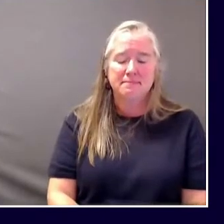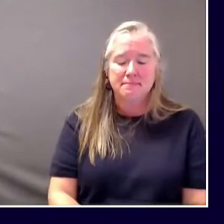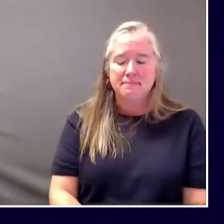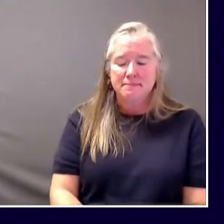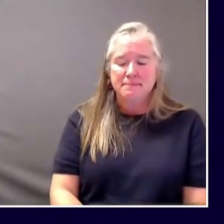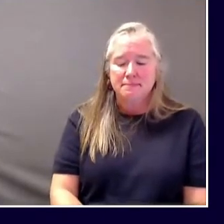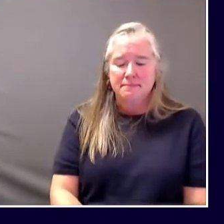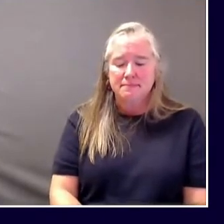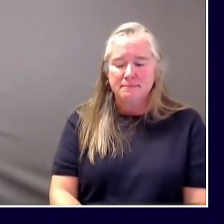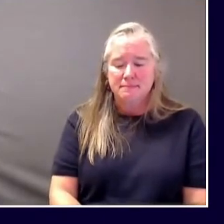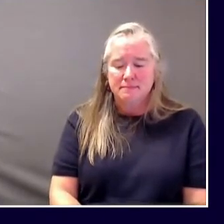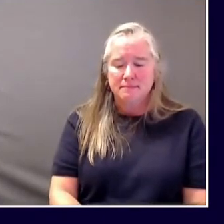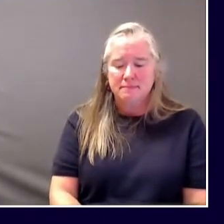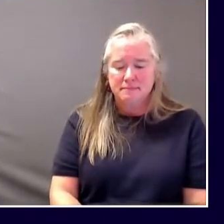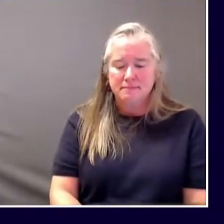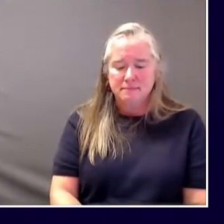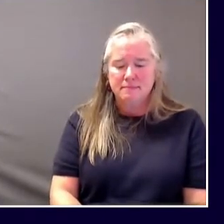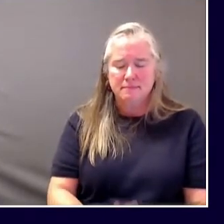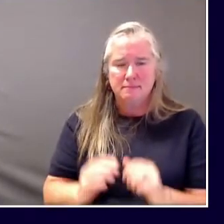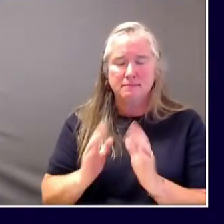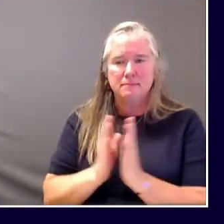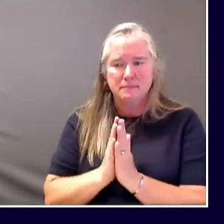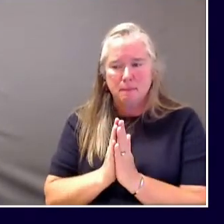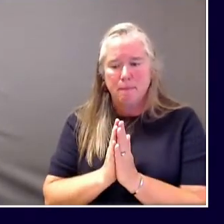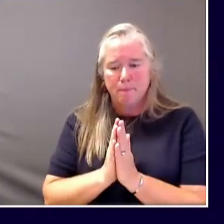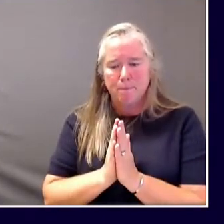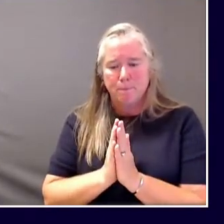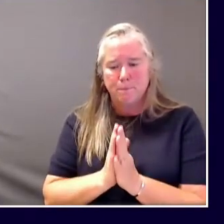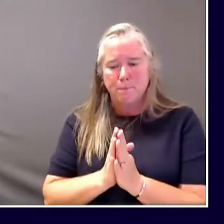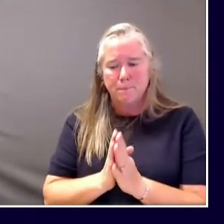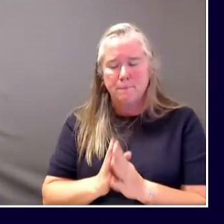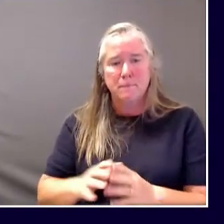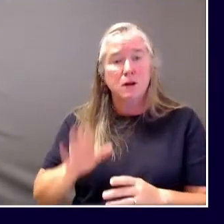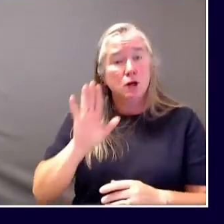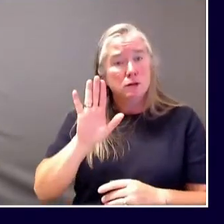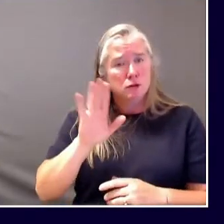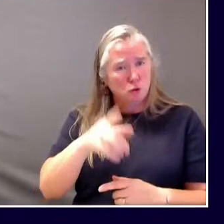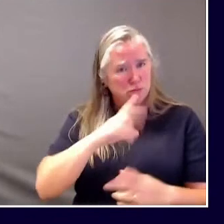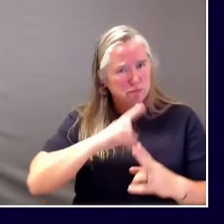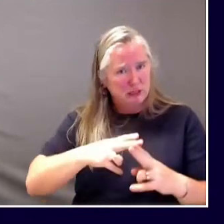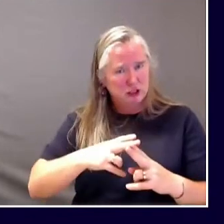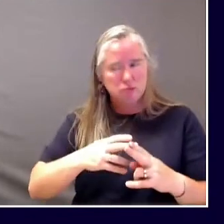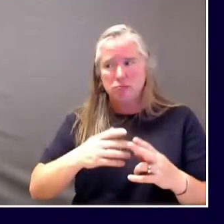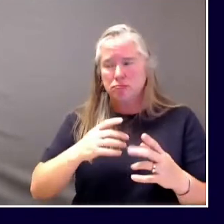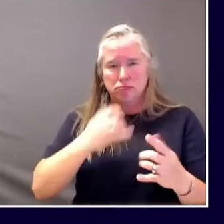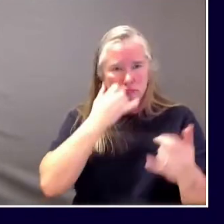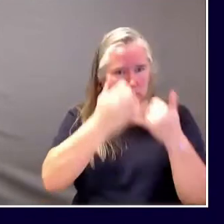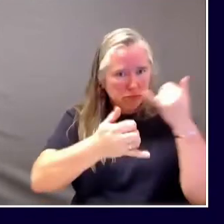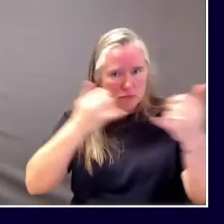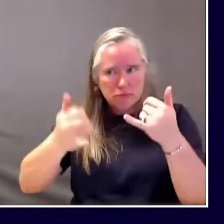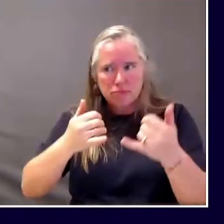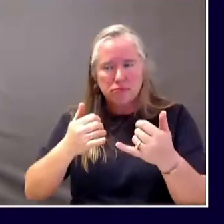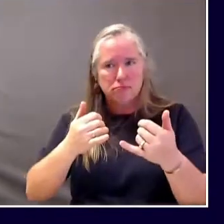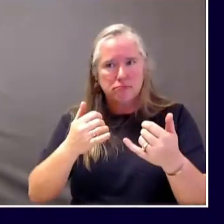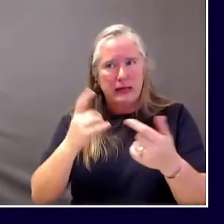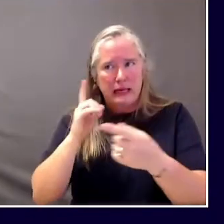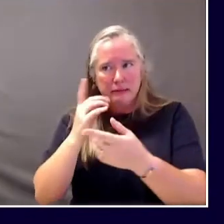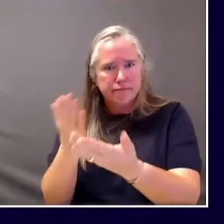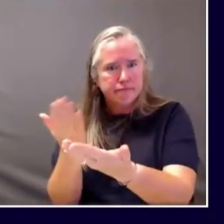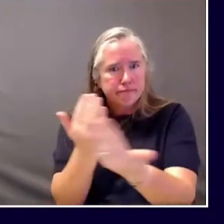Gators are finding are there any trends that are